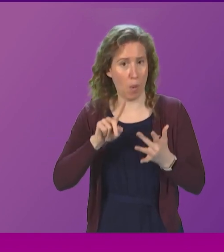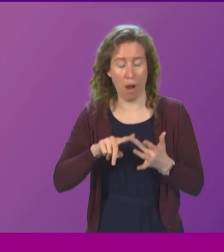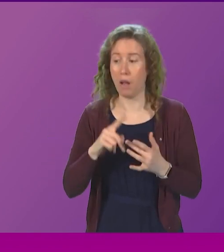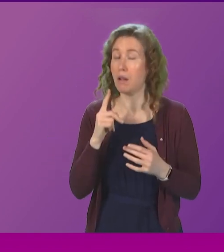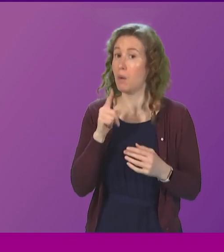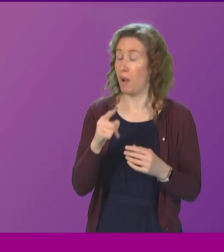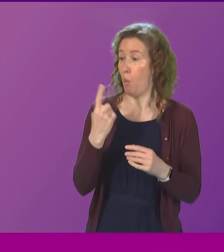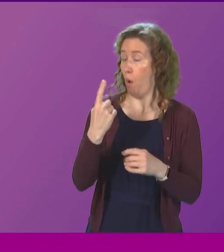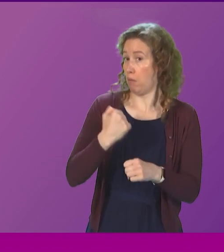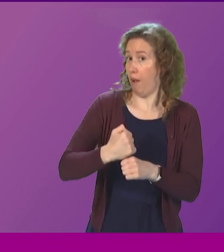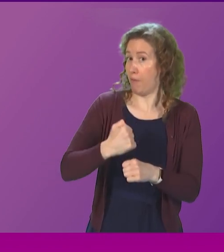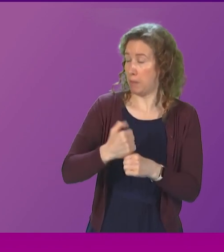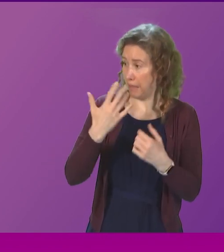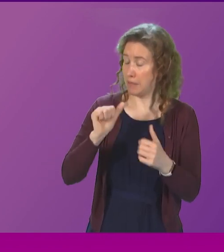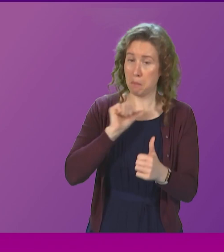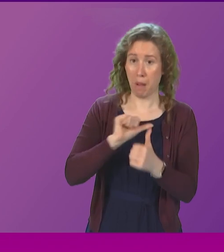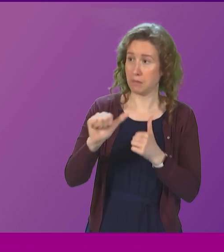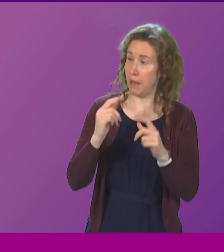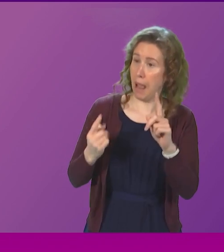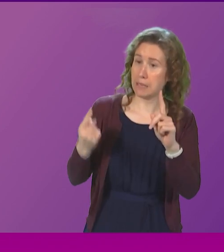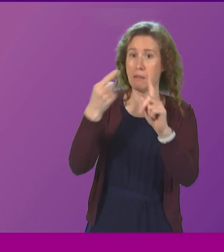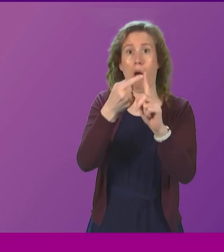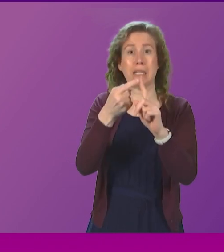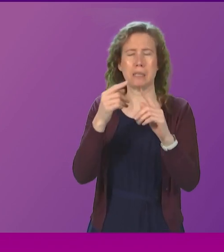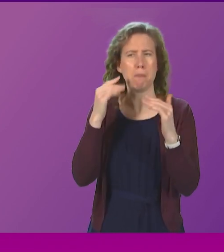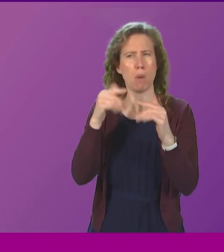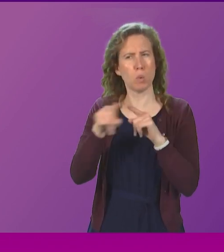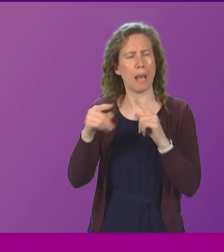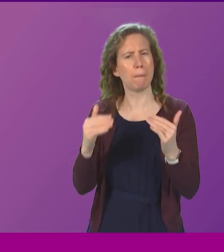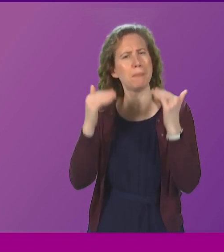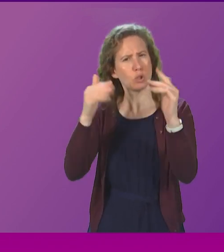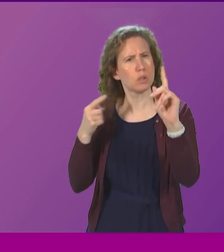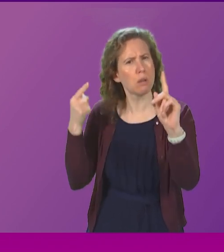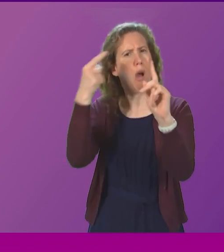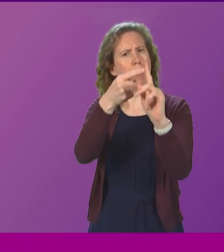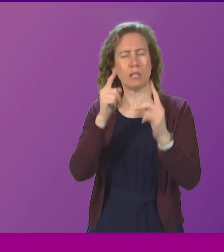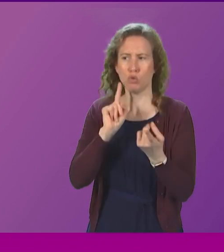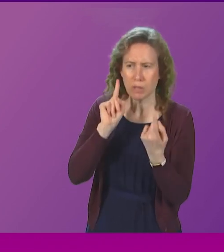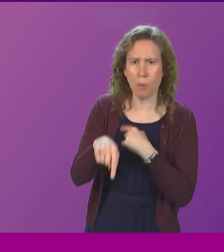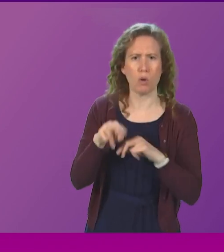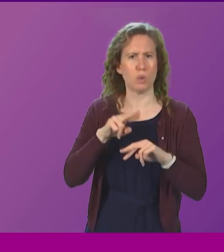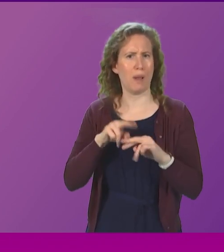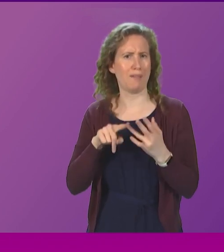We are the Government that has the most ambitious targets on these islands when responding to FOI legislation.